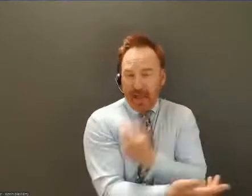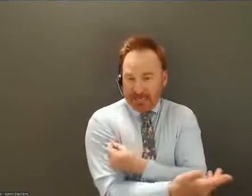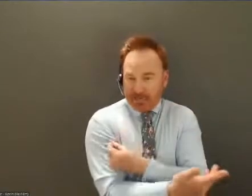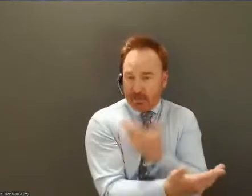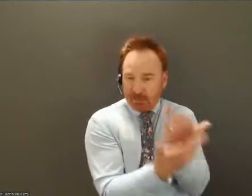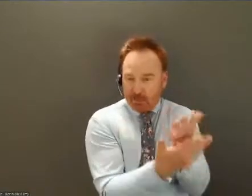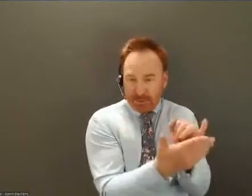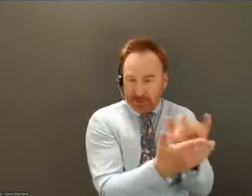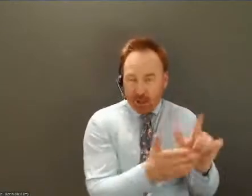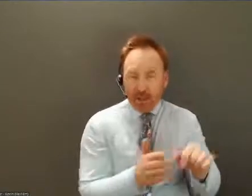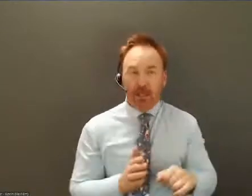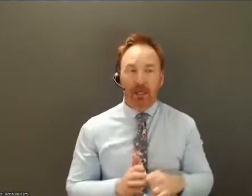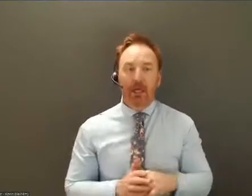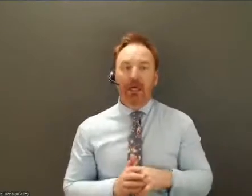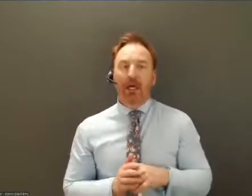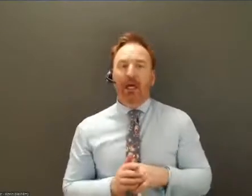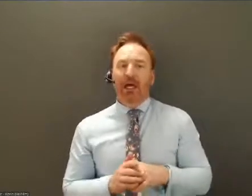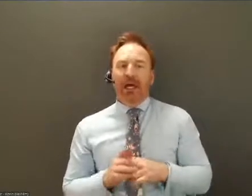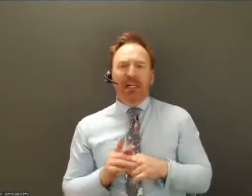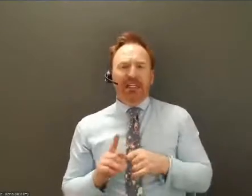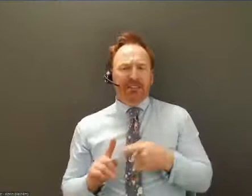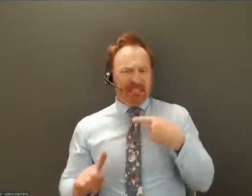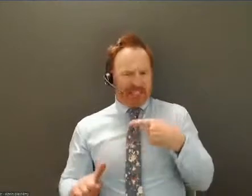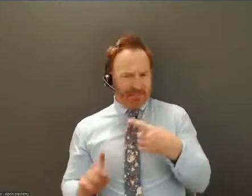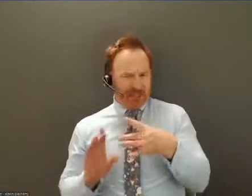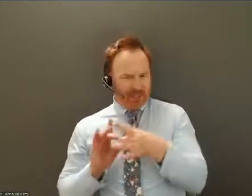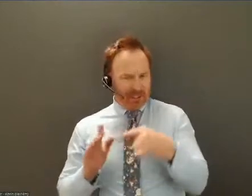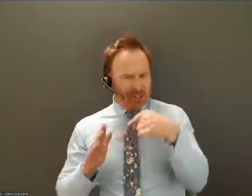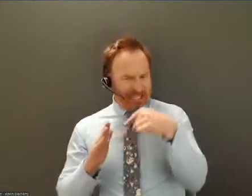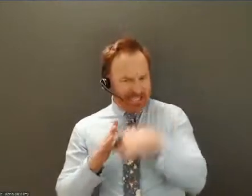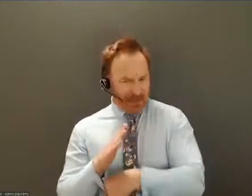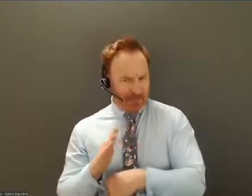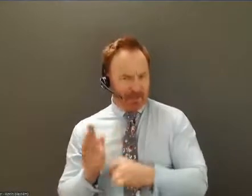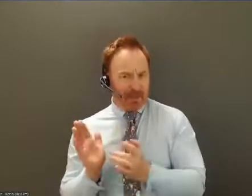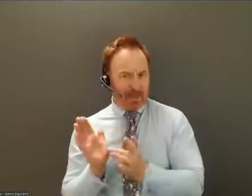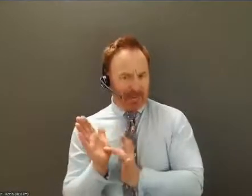will distribute these but it's in the order of 900 Yukoners in